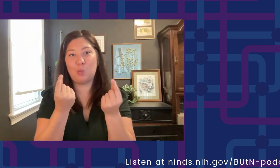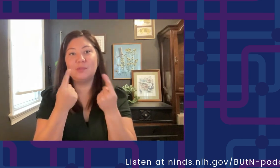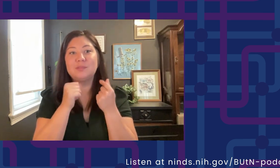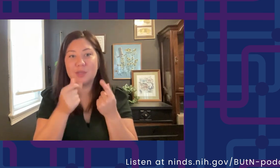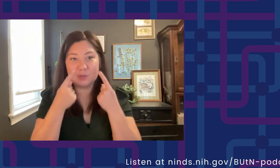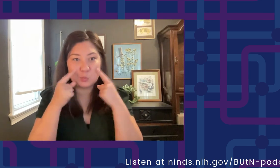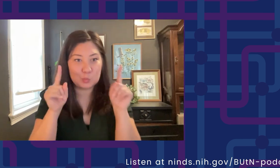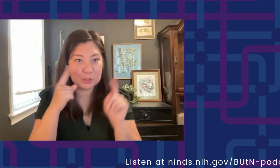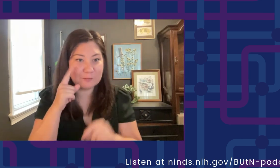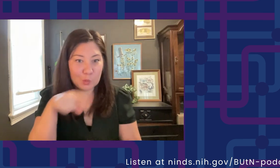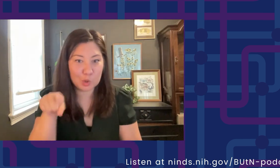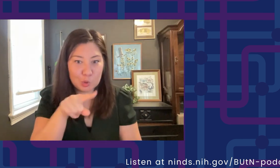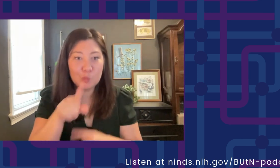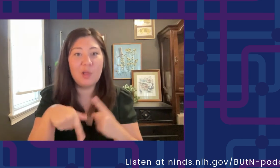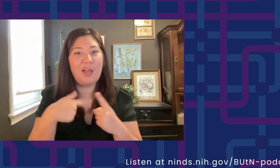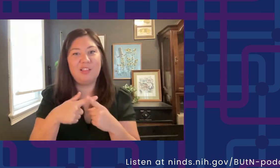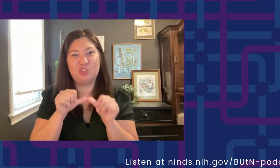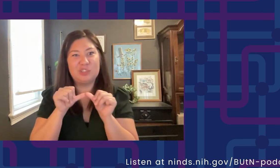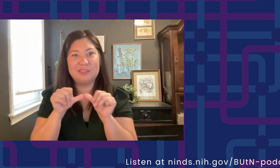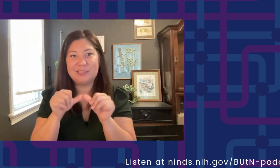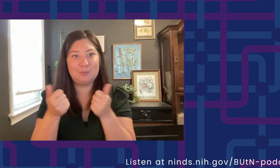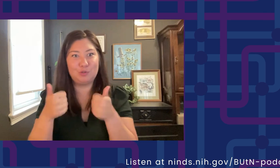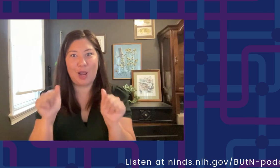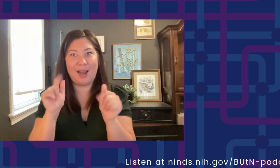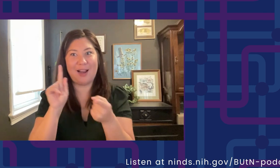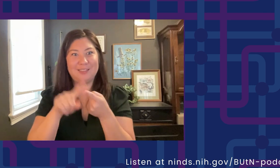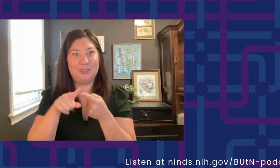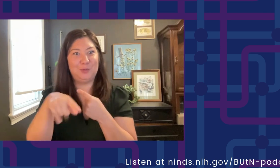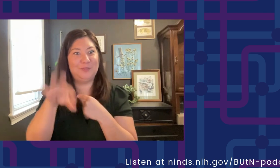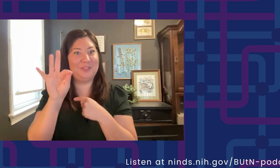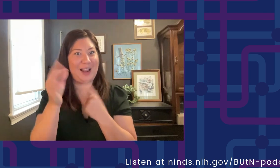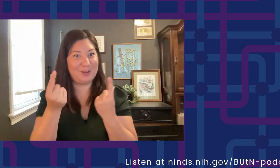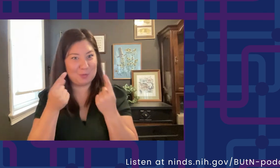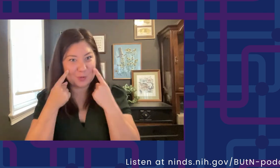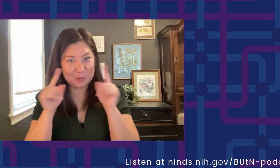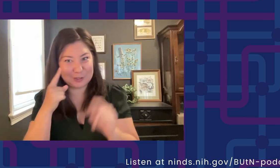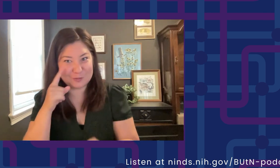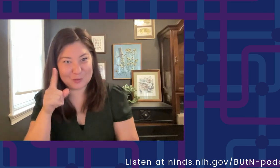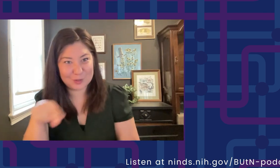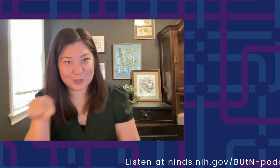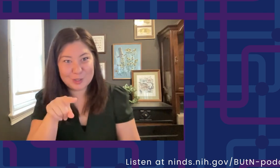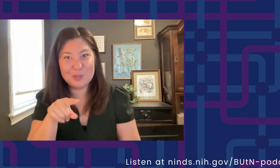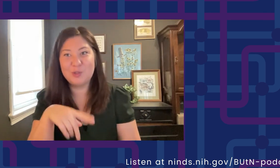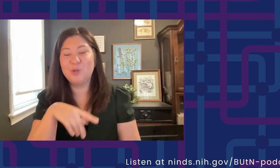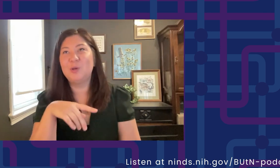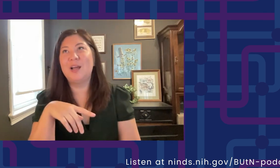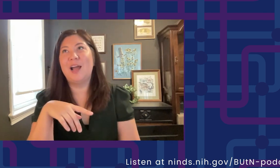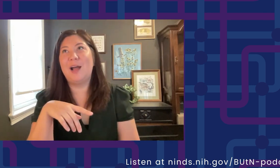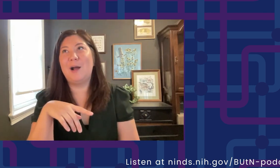You're going to fail. You're going to figure out what doesn't work for you, and then just keep trying until you find that perfect match.